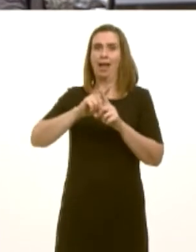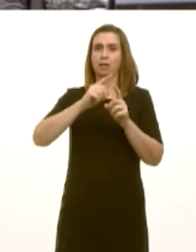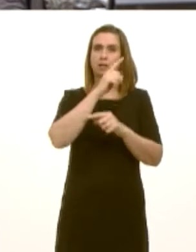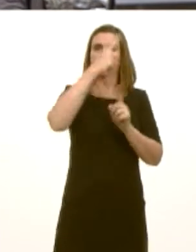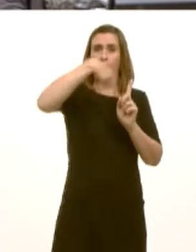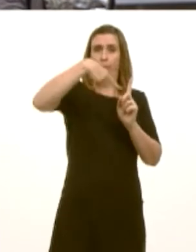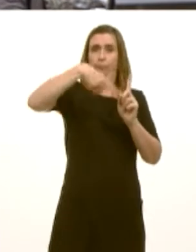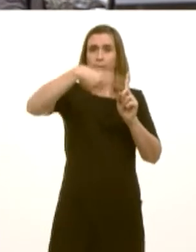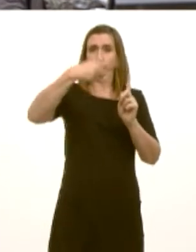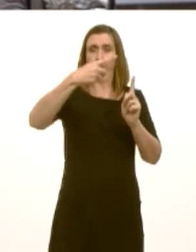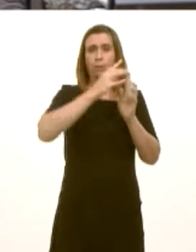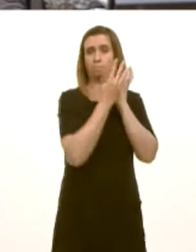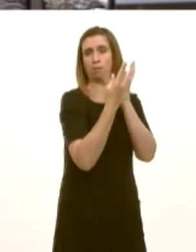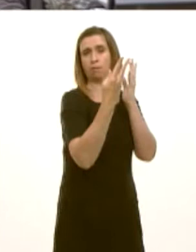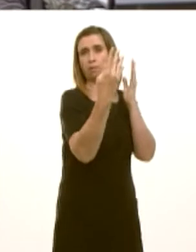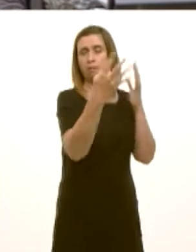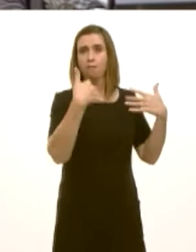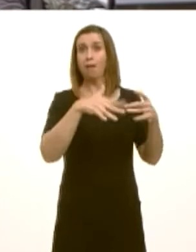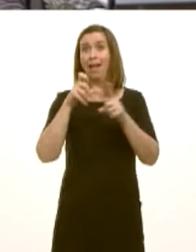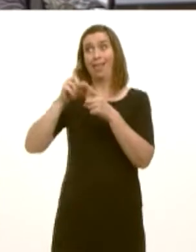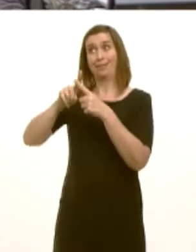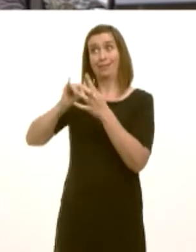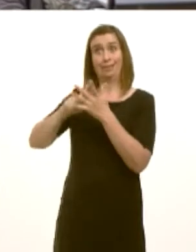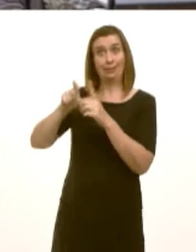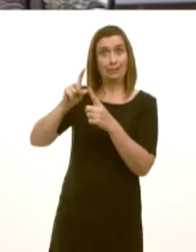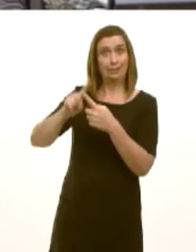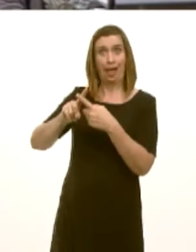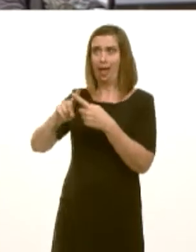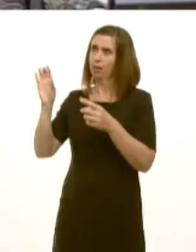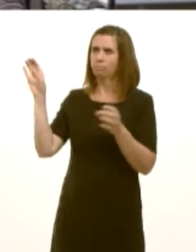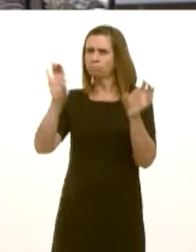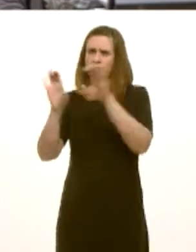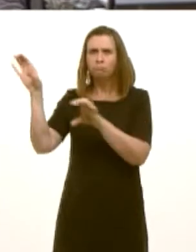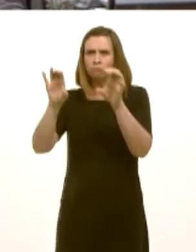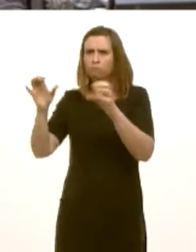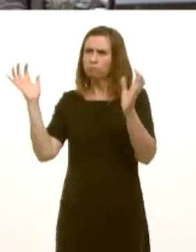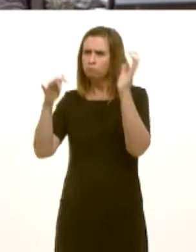On Deeside, for example, a great deal of investment has gone into Deeside, particularly Westbridge